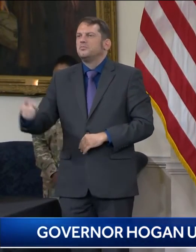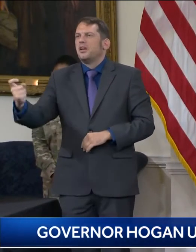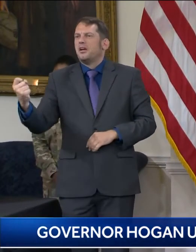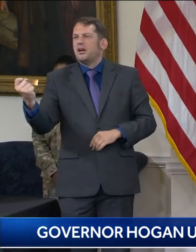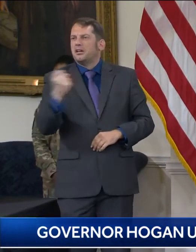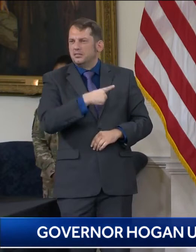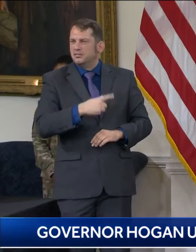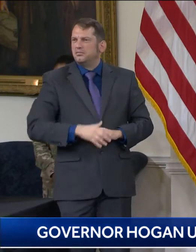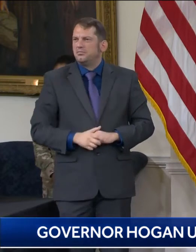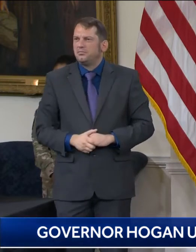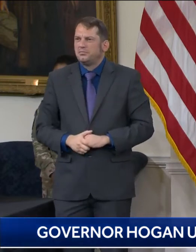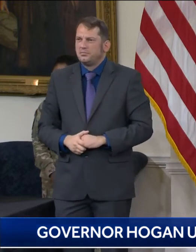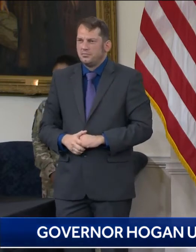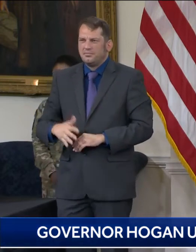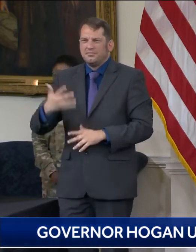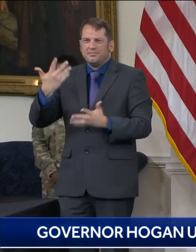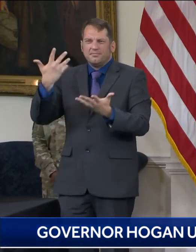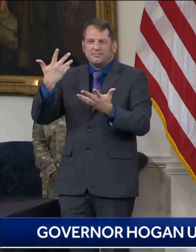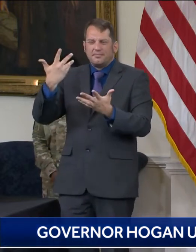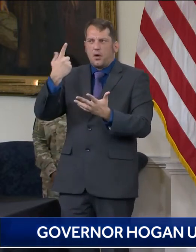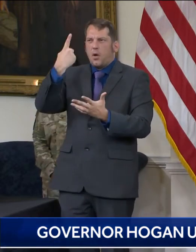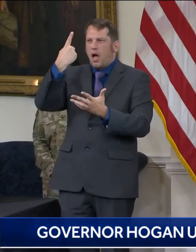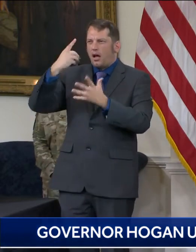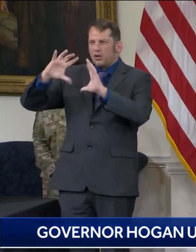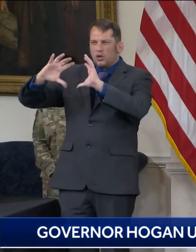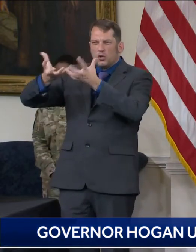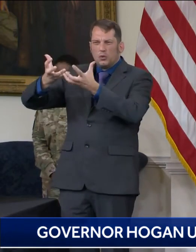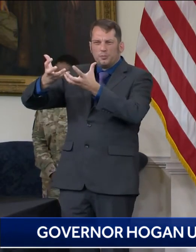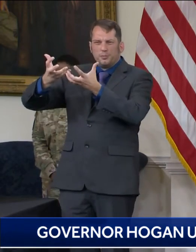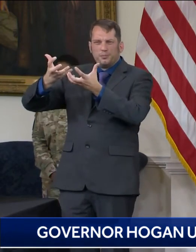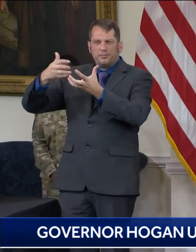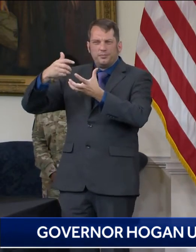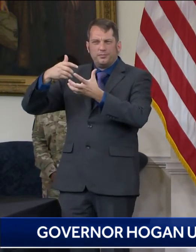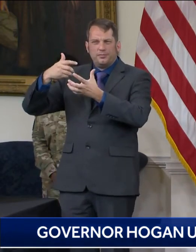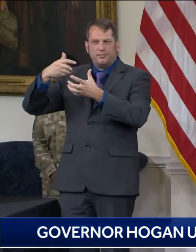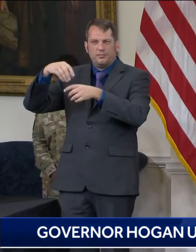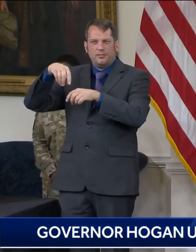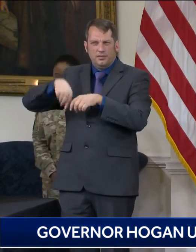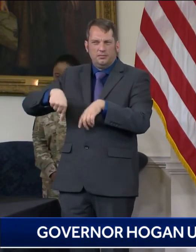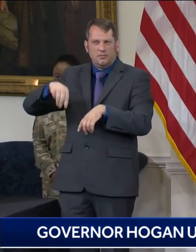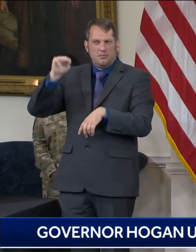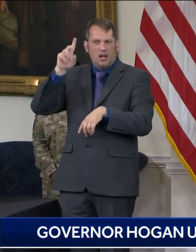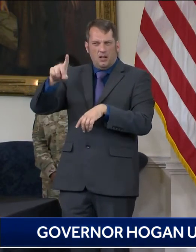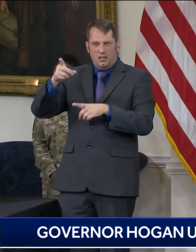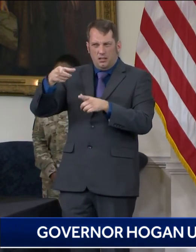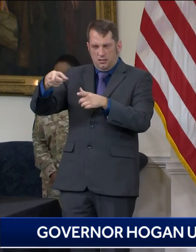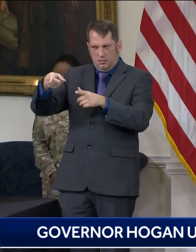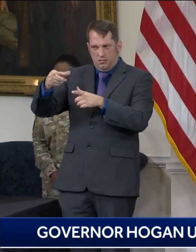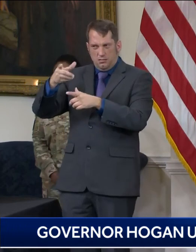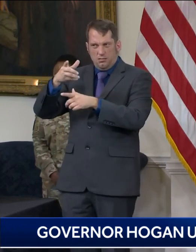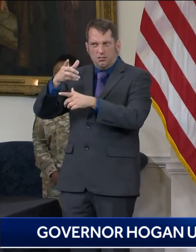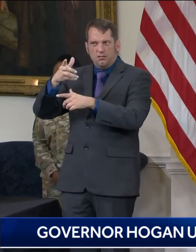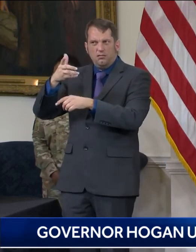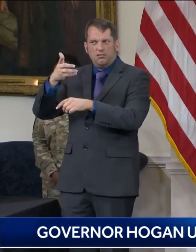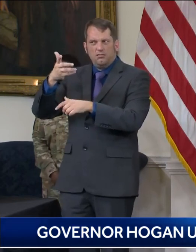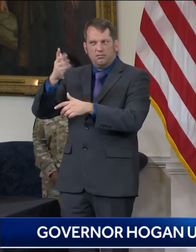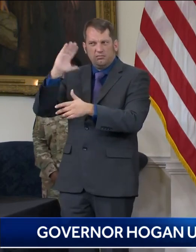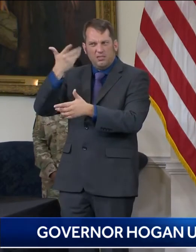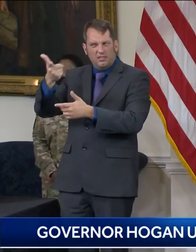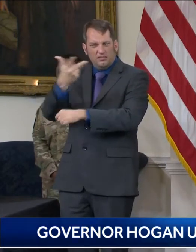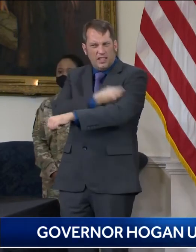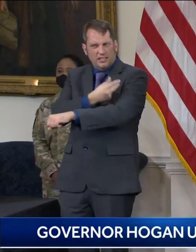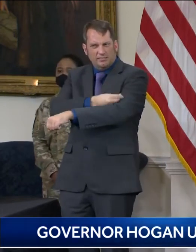[INDISCERNIBLE] GOV. HOGAN: THERE IS NOTHING